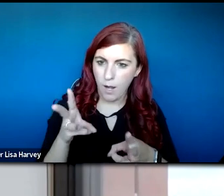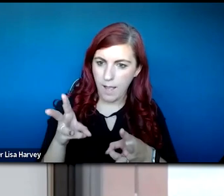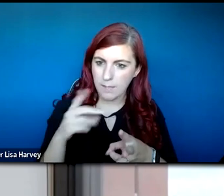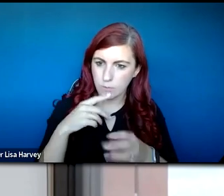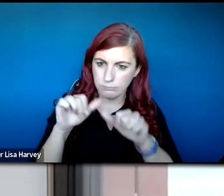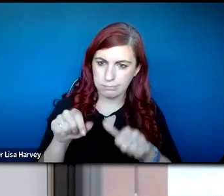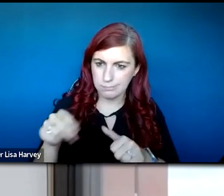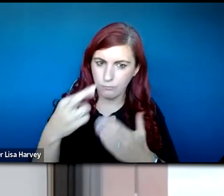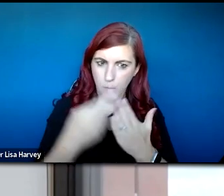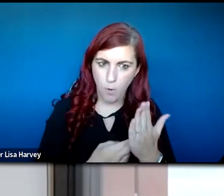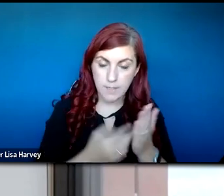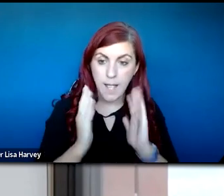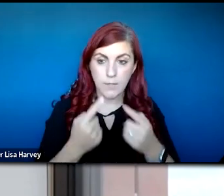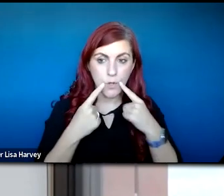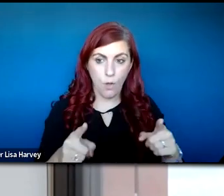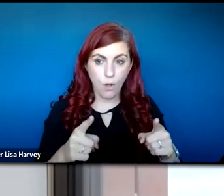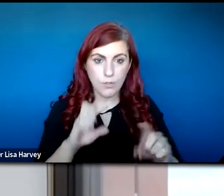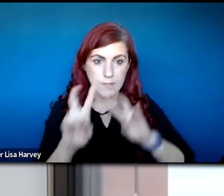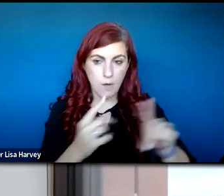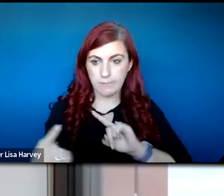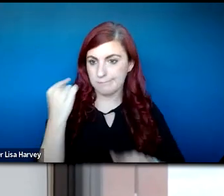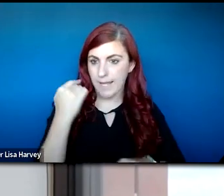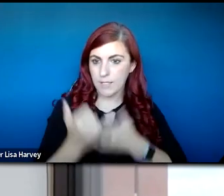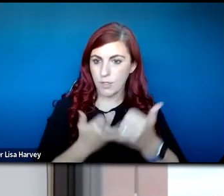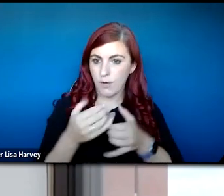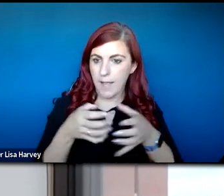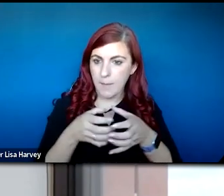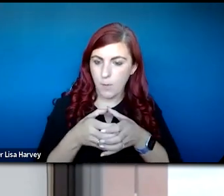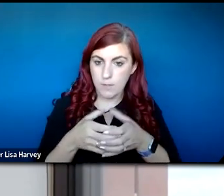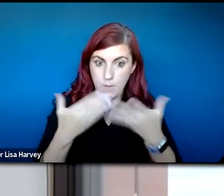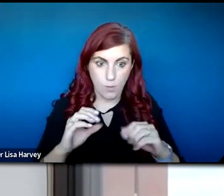I launched this survey back in April so it's great to see the findings now being published.